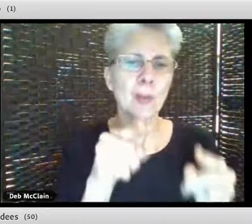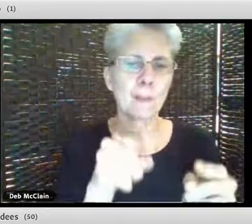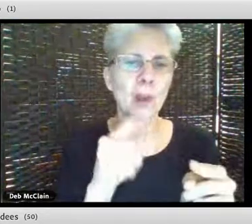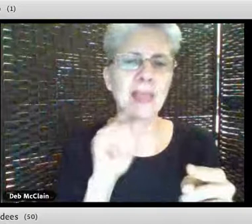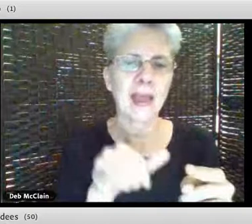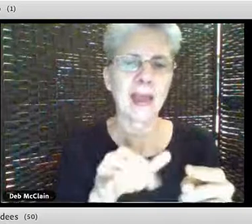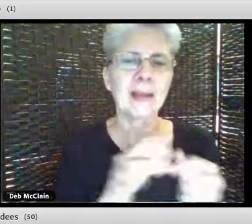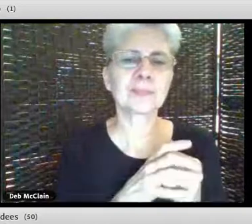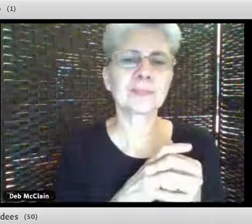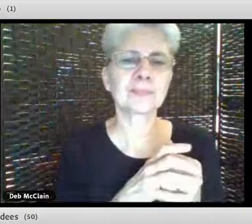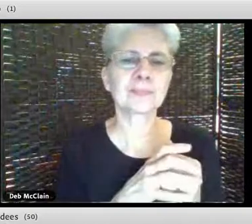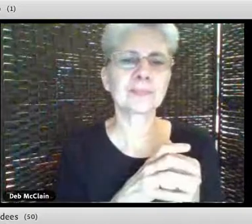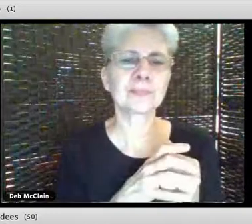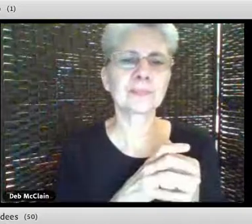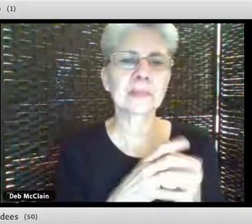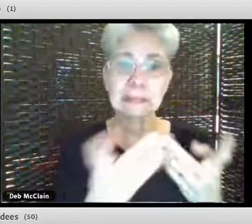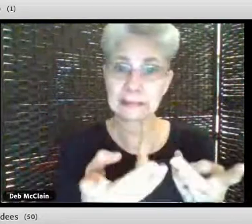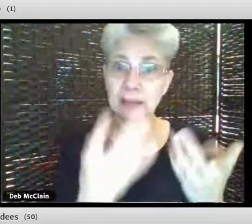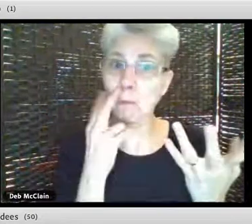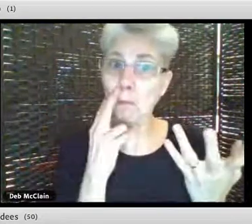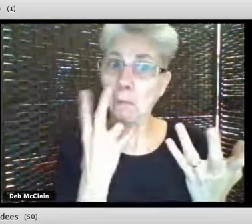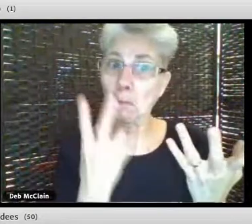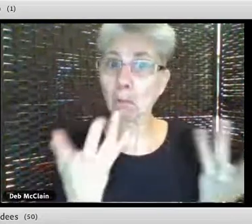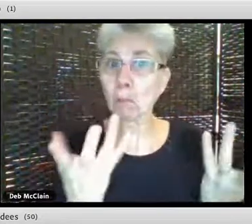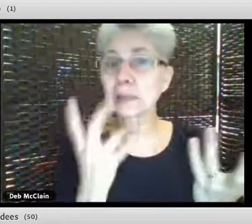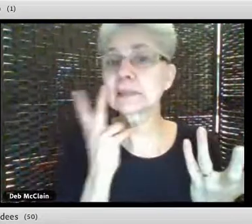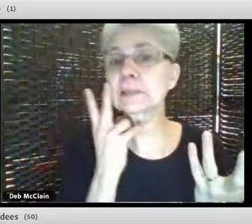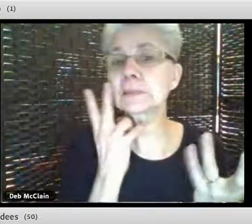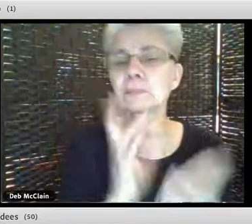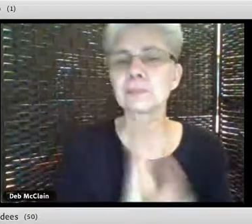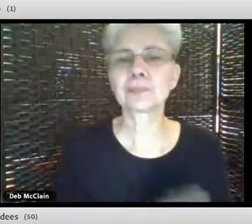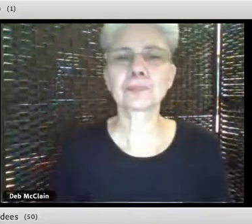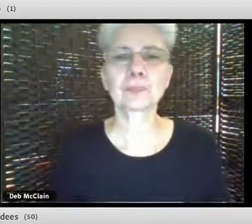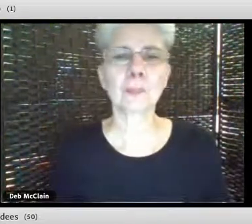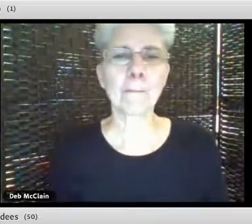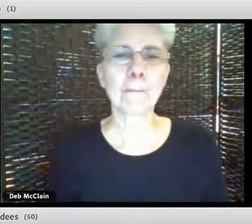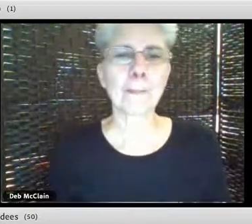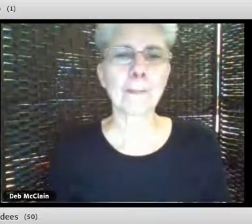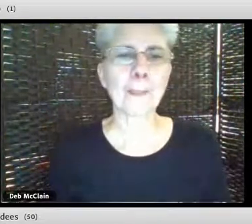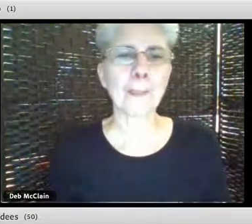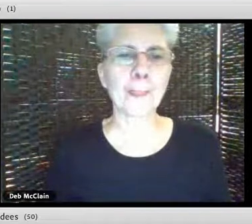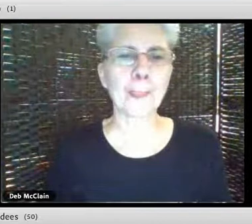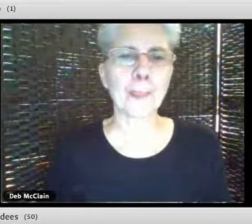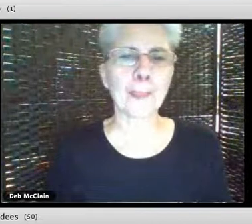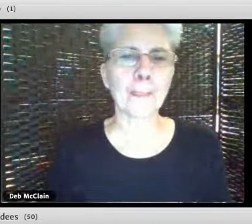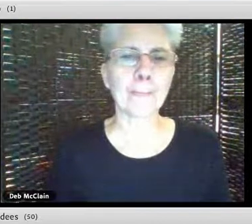and then it's going to offer you a choice about which folders you want to install. Okay. Well, let's see.